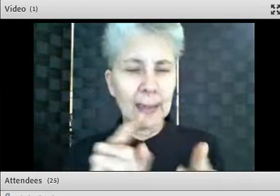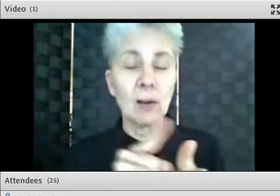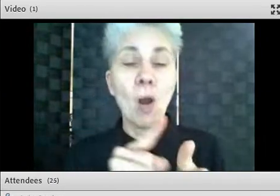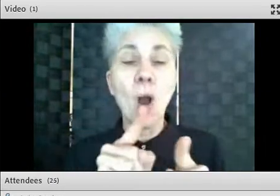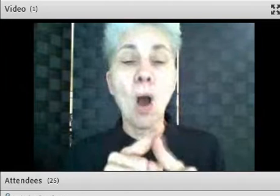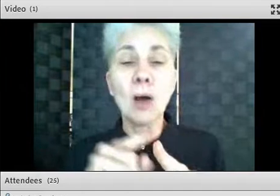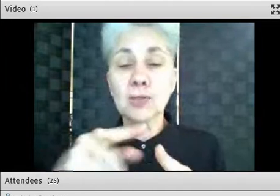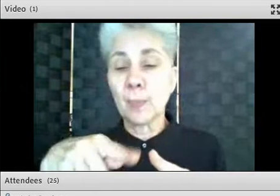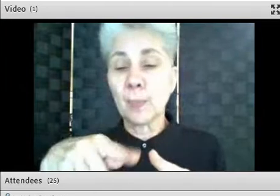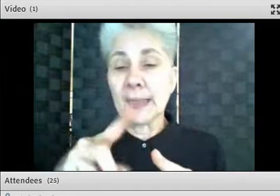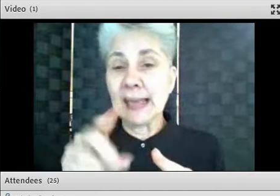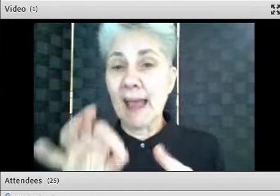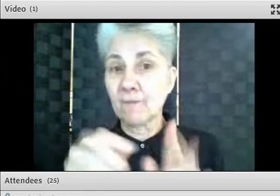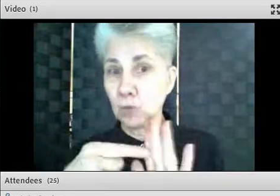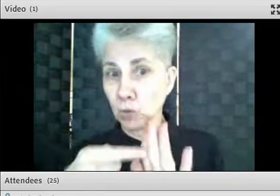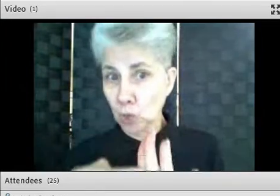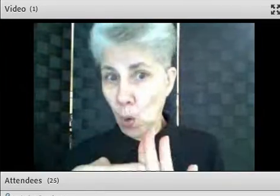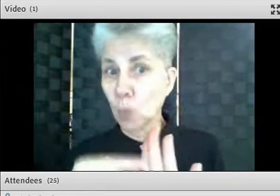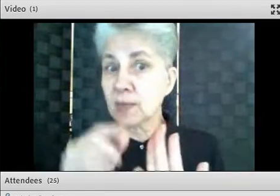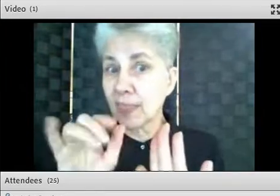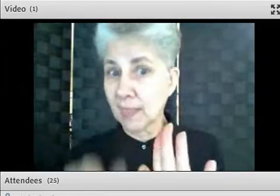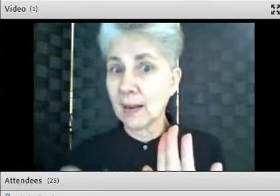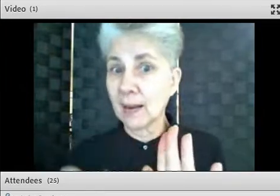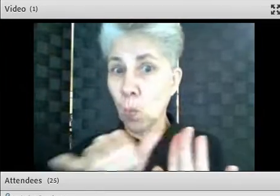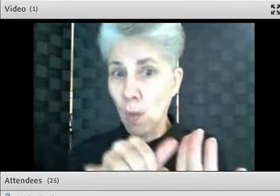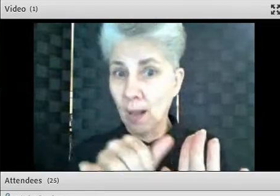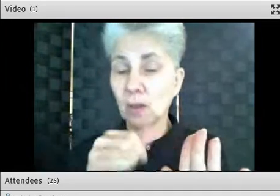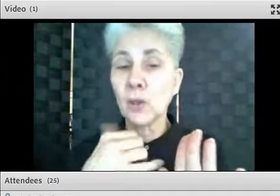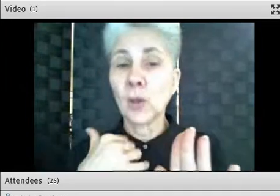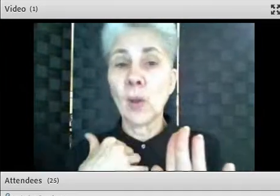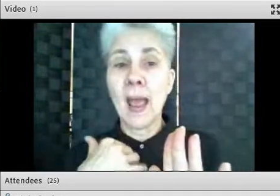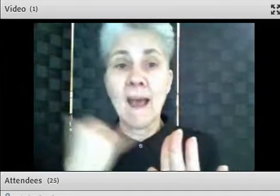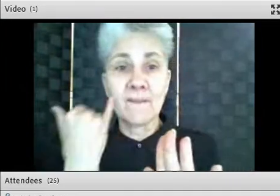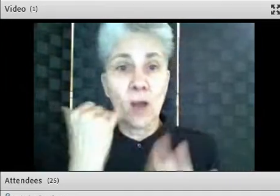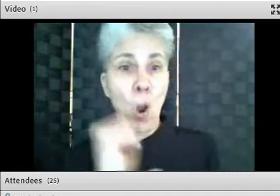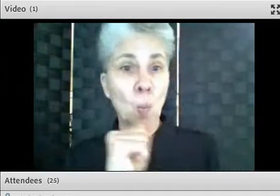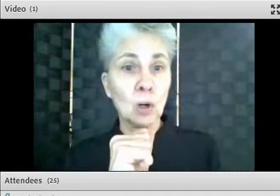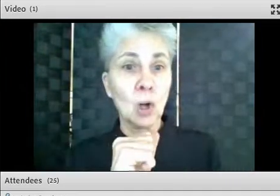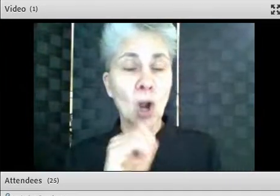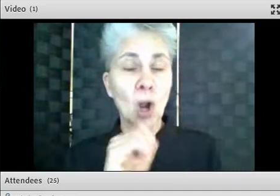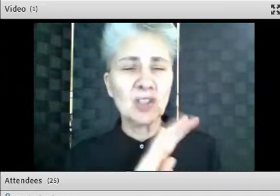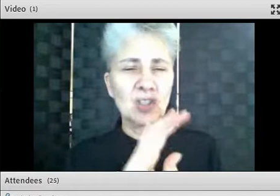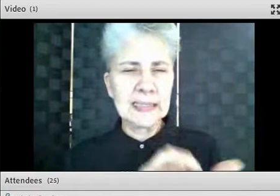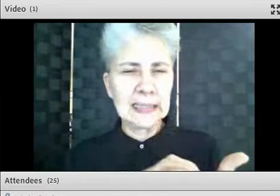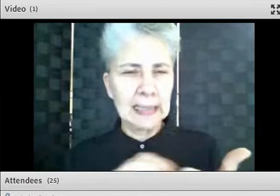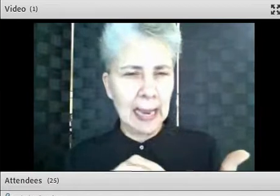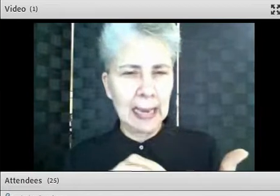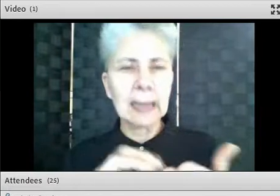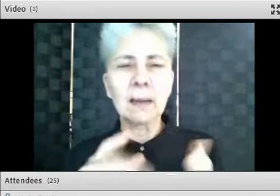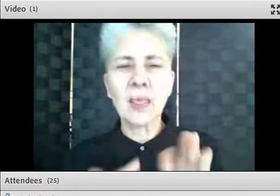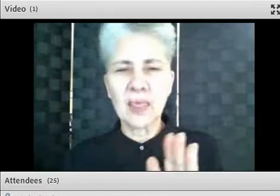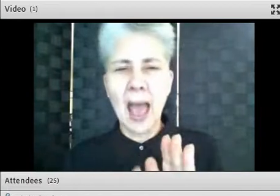Once again, this is also in the PDFs, so if, for example, you have a work on cheesecake, you know, baking cheesecake,